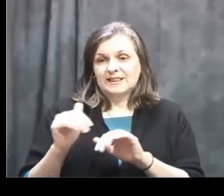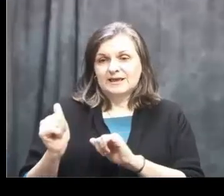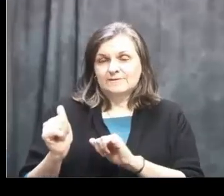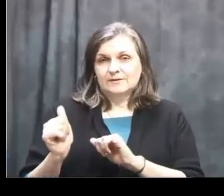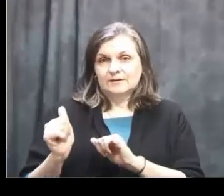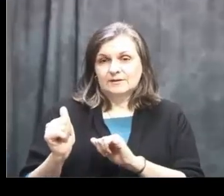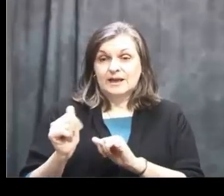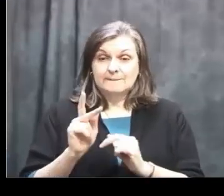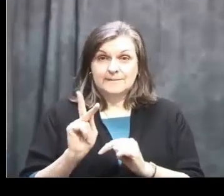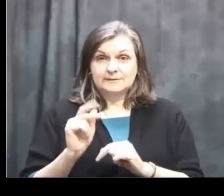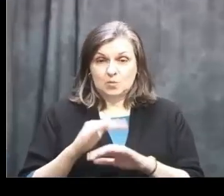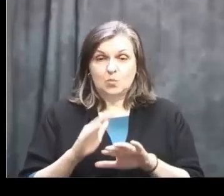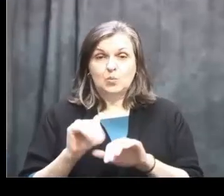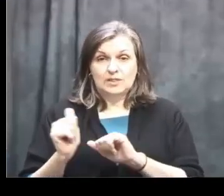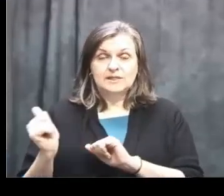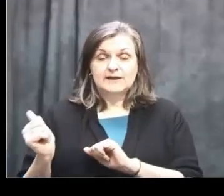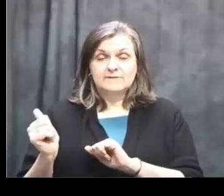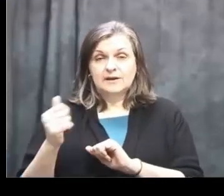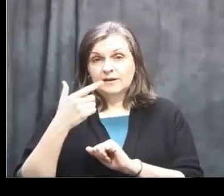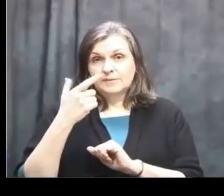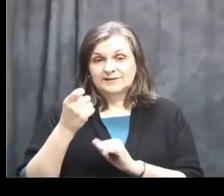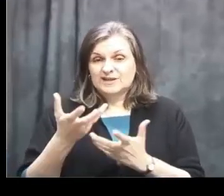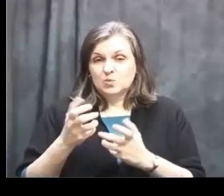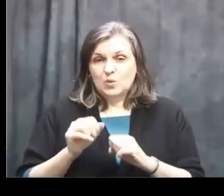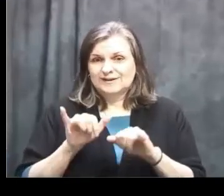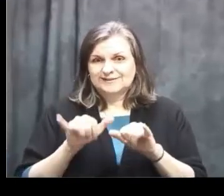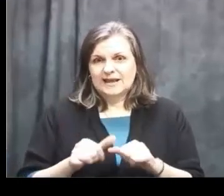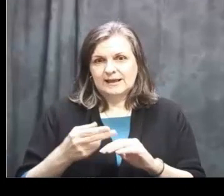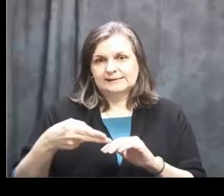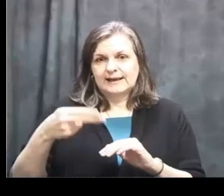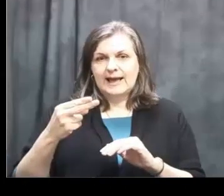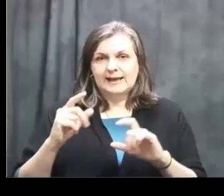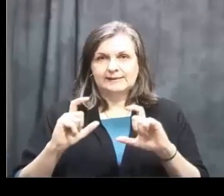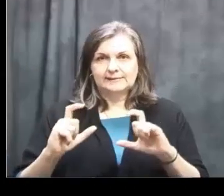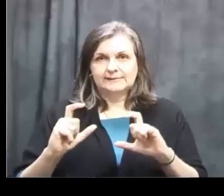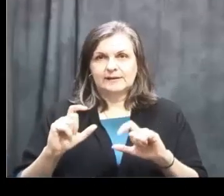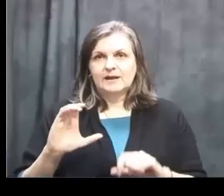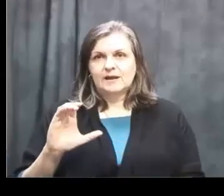high concentration inside these guard cells.